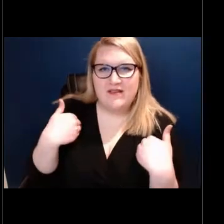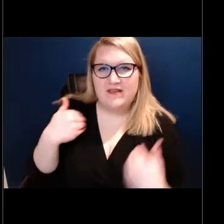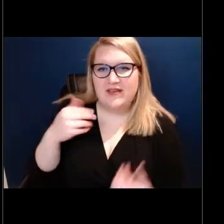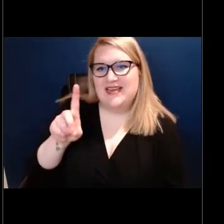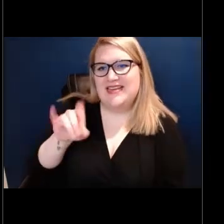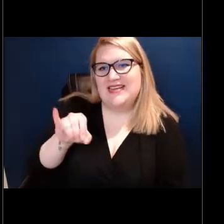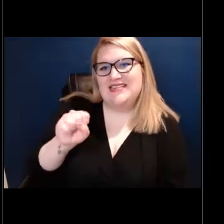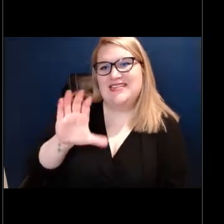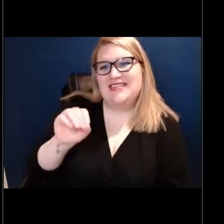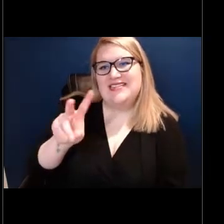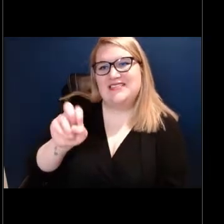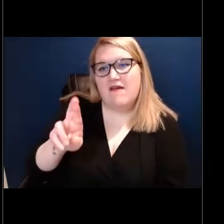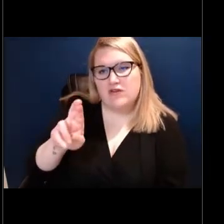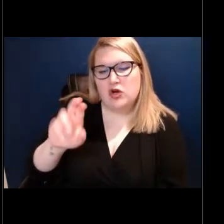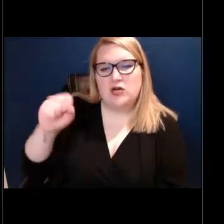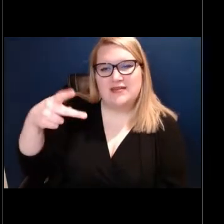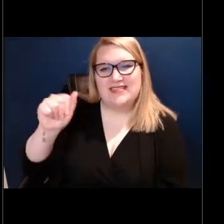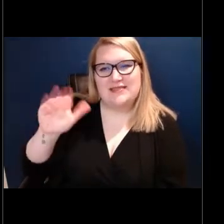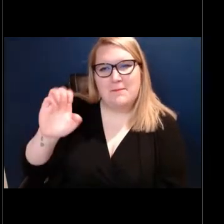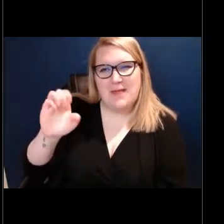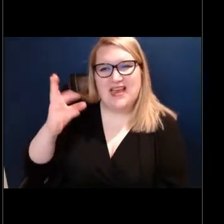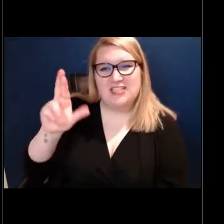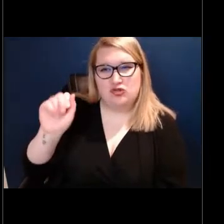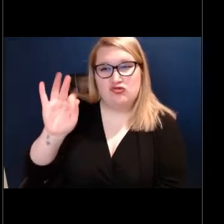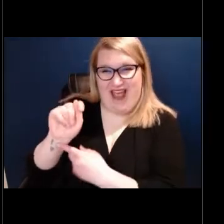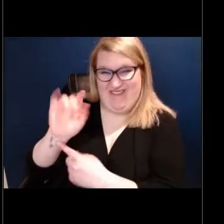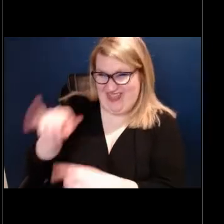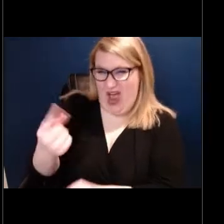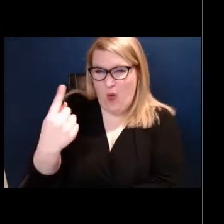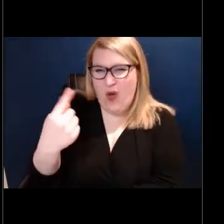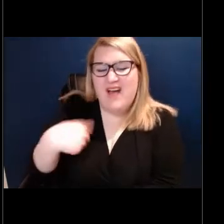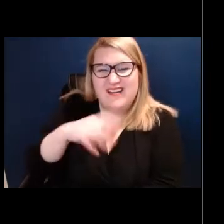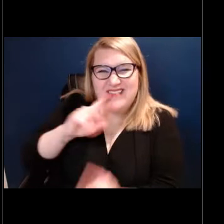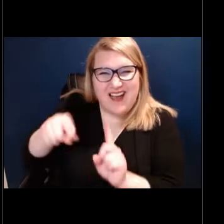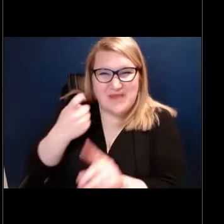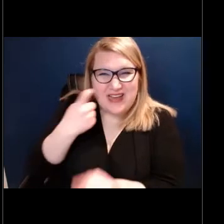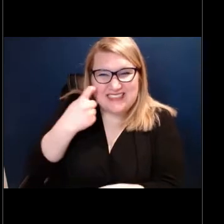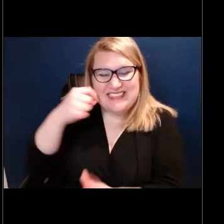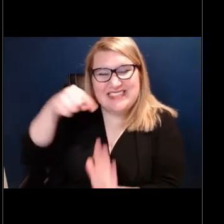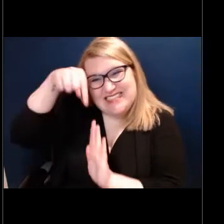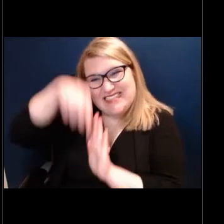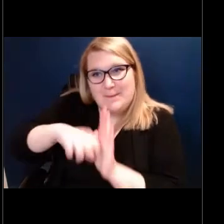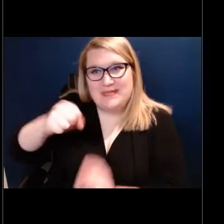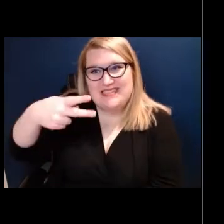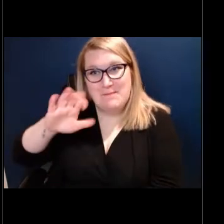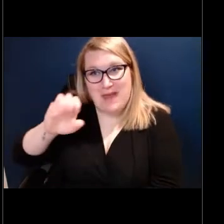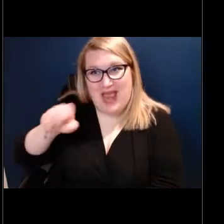That's the one I talked about that was a deep space. And while it's looking at the sun and trying to determine